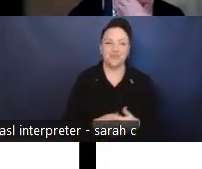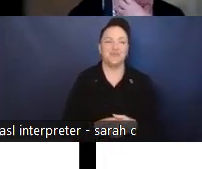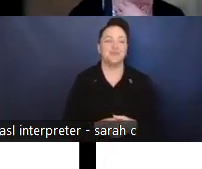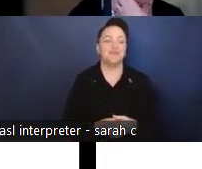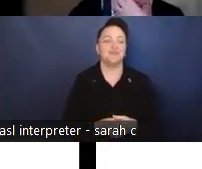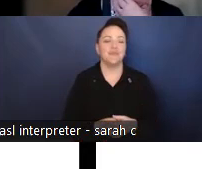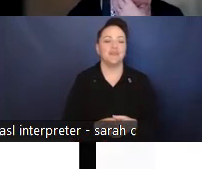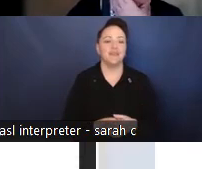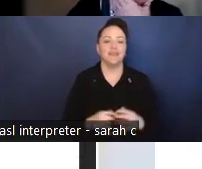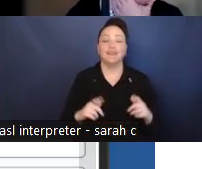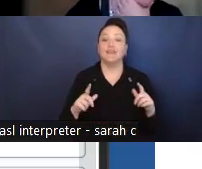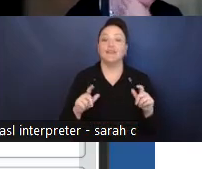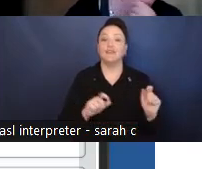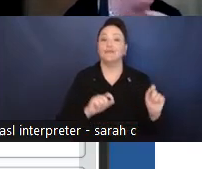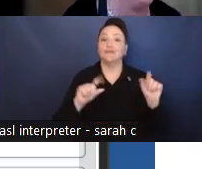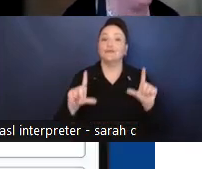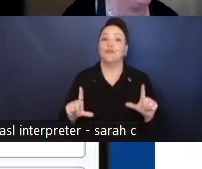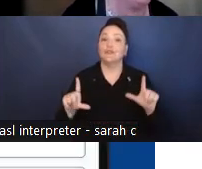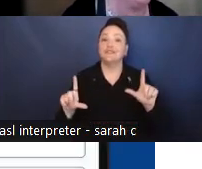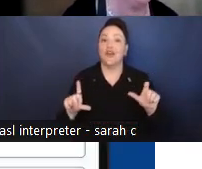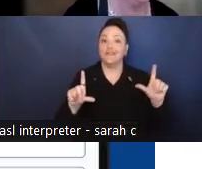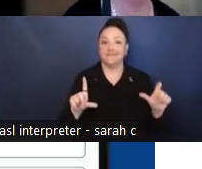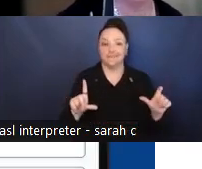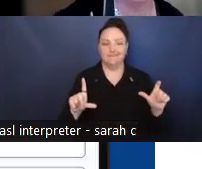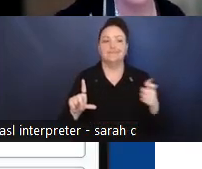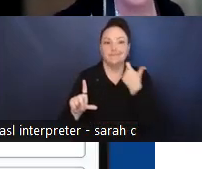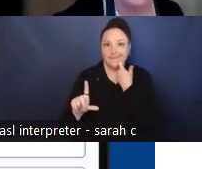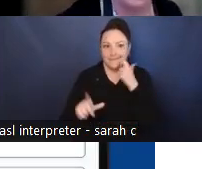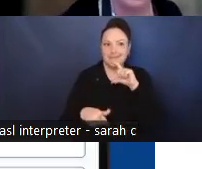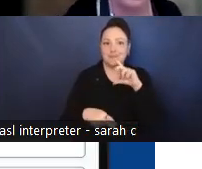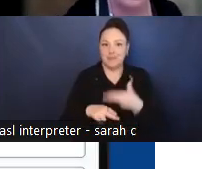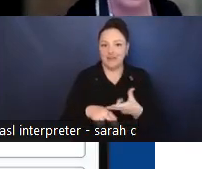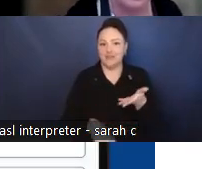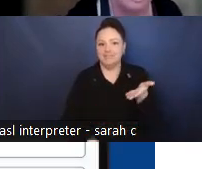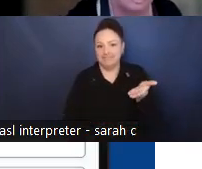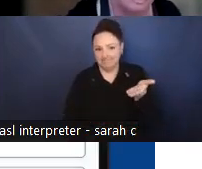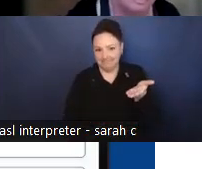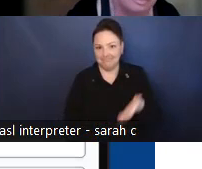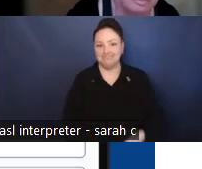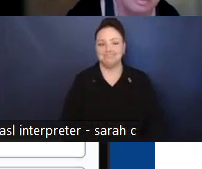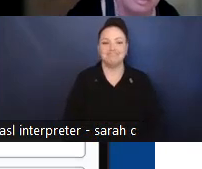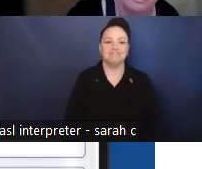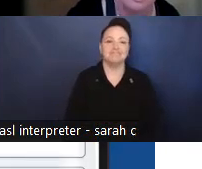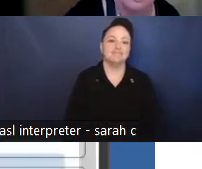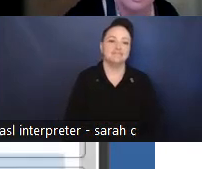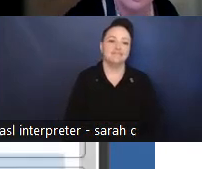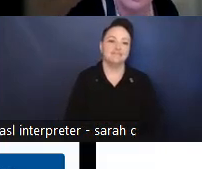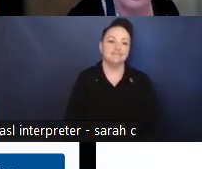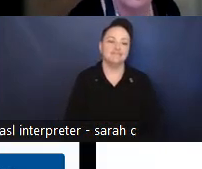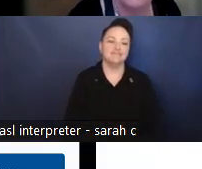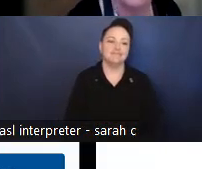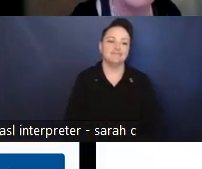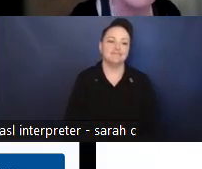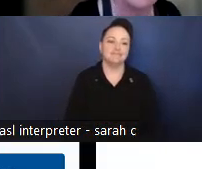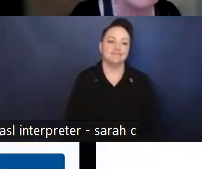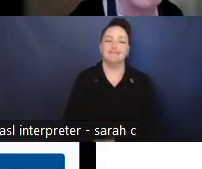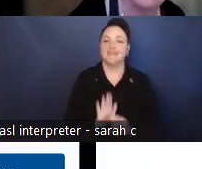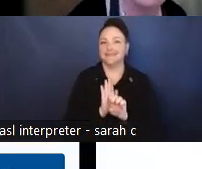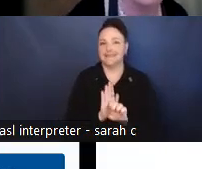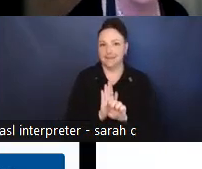talking about for the one mobile app right here. But and these and this is the eight